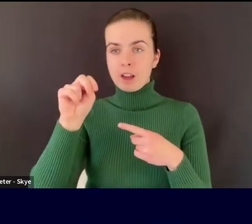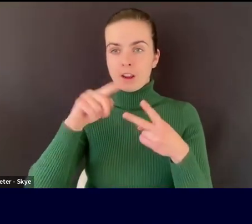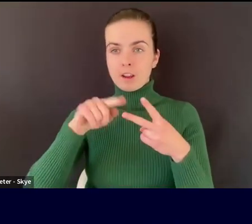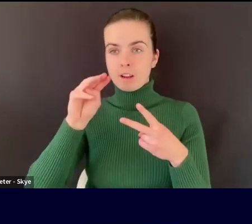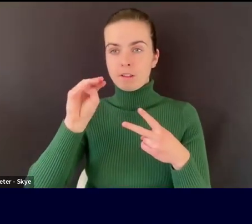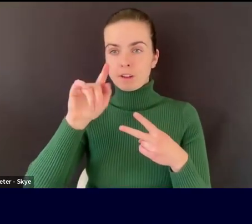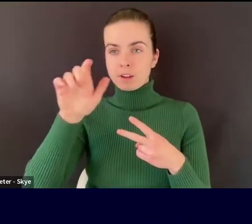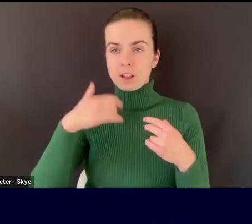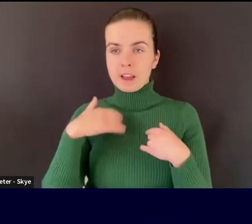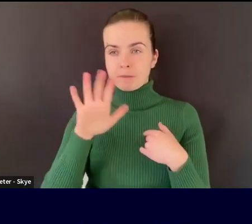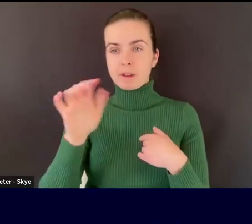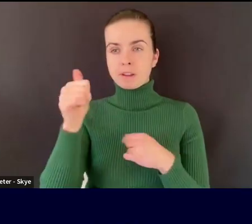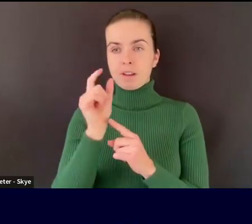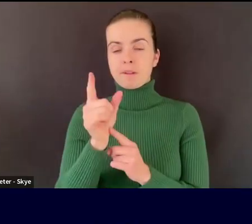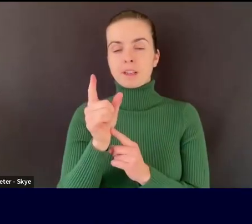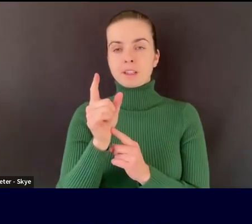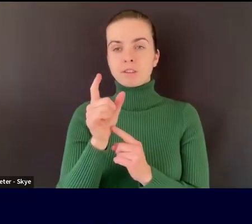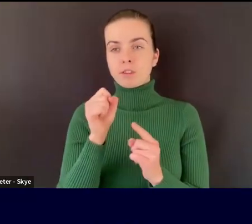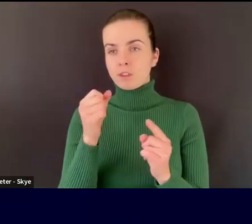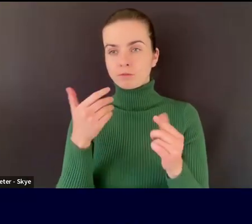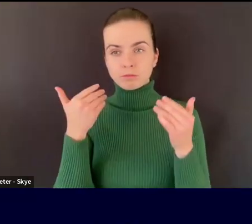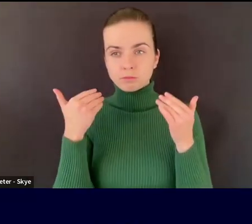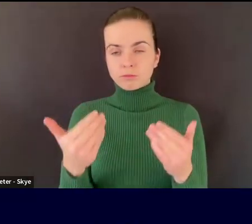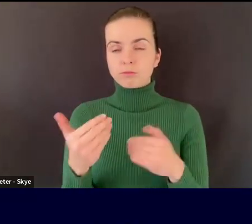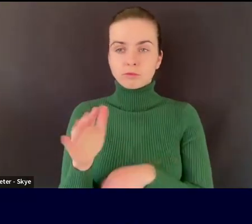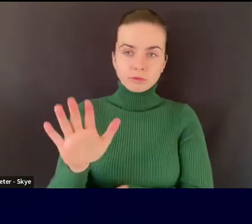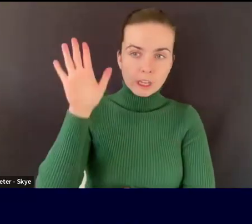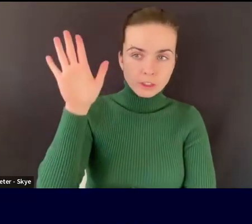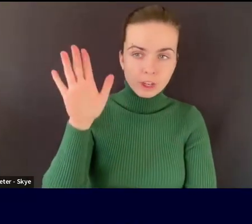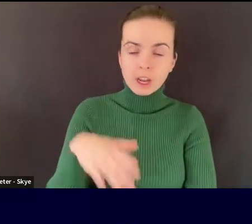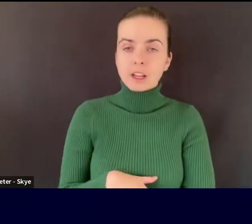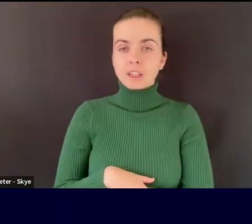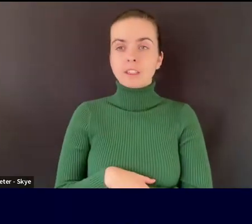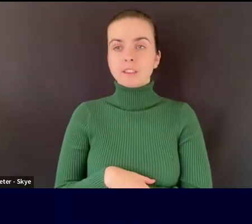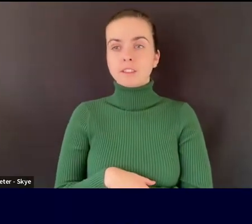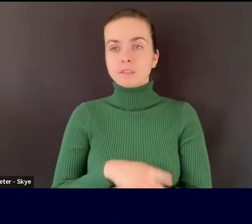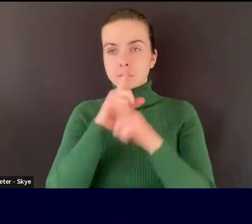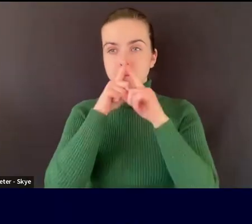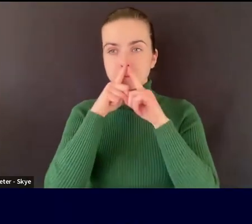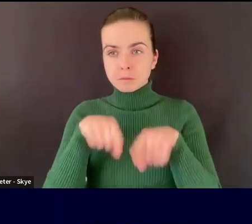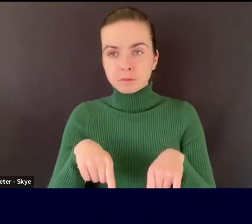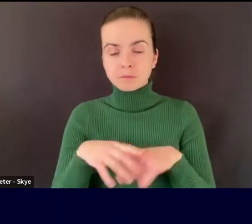about 10 minutes or so. So feel free to raise your hand and come off mute. Hey,